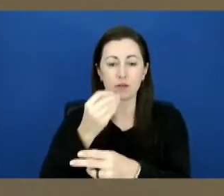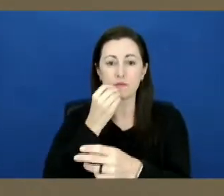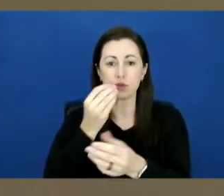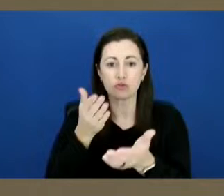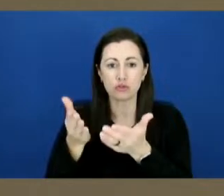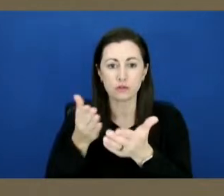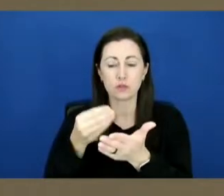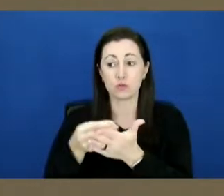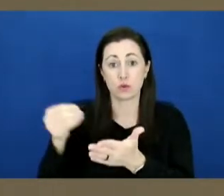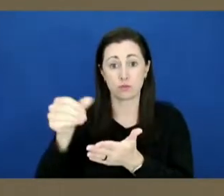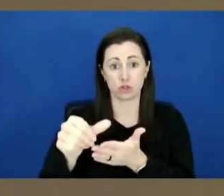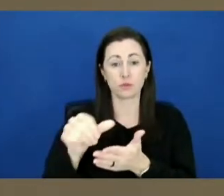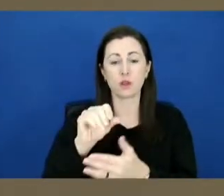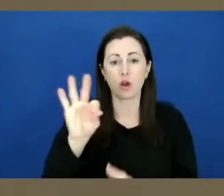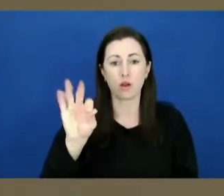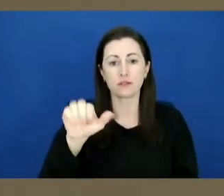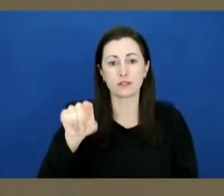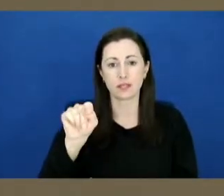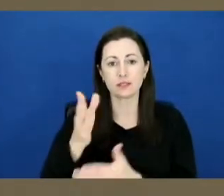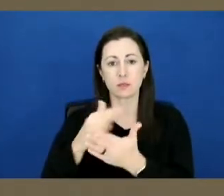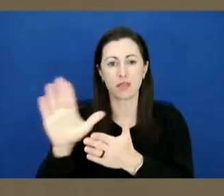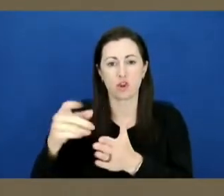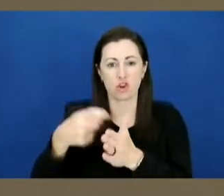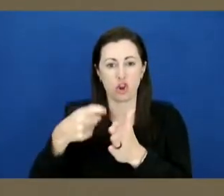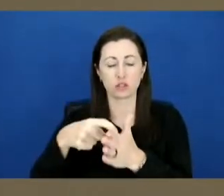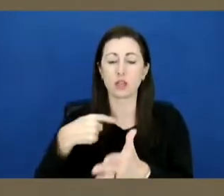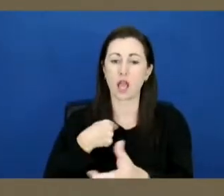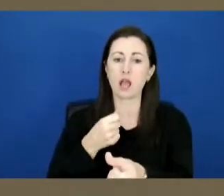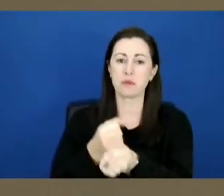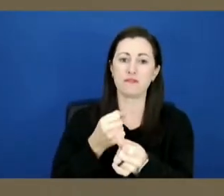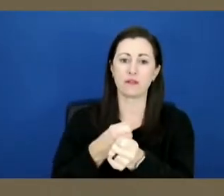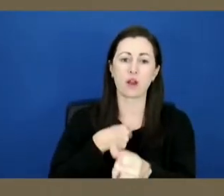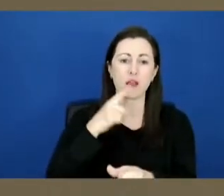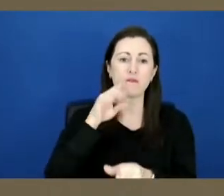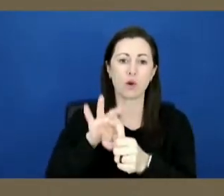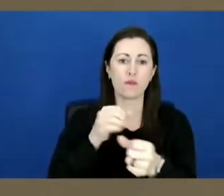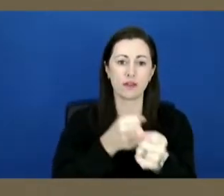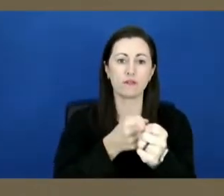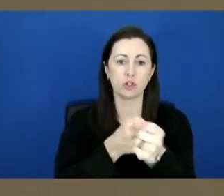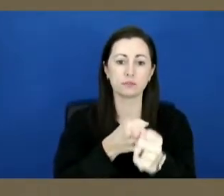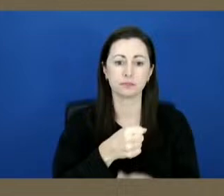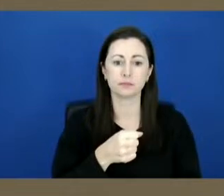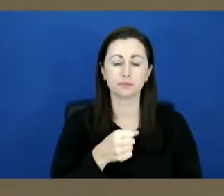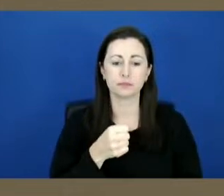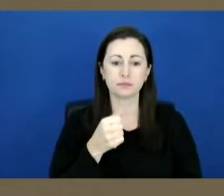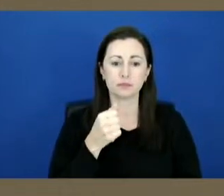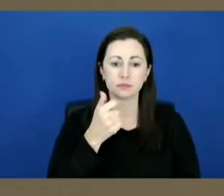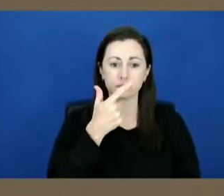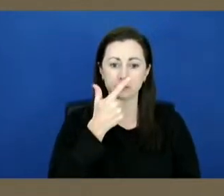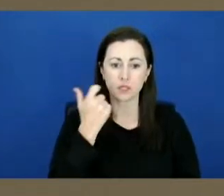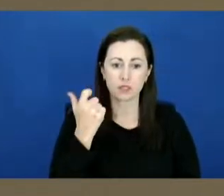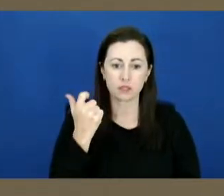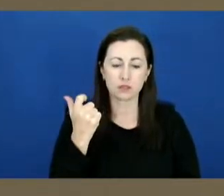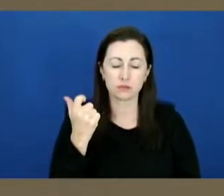RELATED TO INFACILITY MEDICAL CARE, FOOD SERVICES, ETCETERA, THIS REIMBURSEMENT OFFSETS SOME